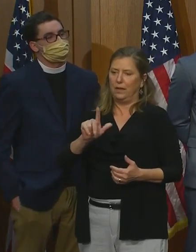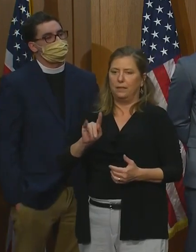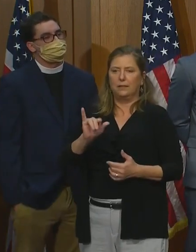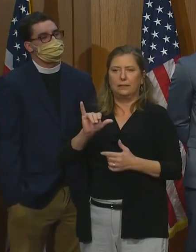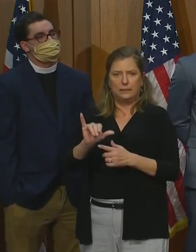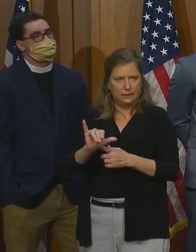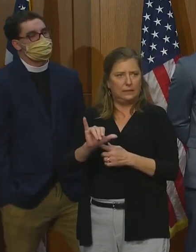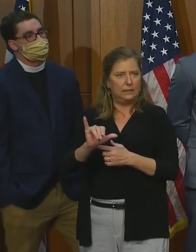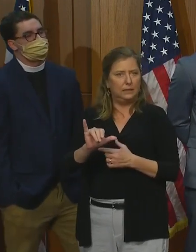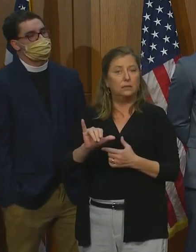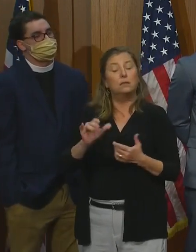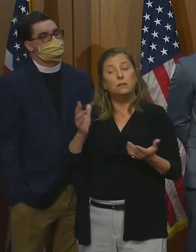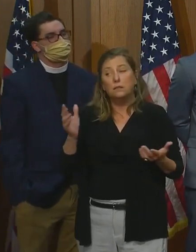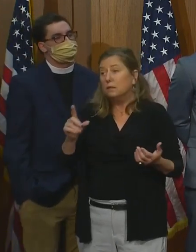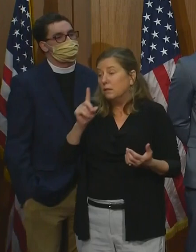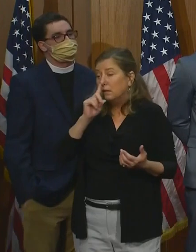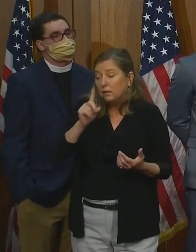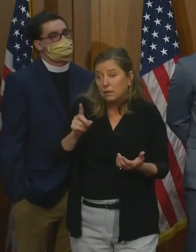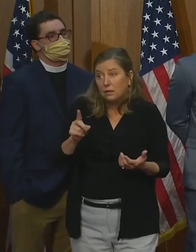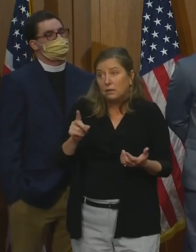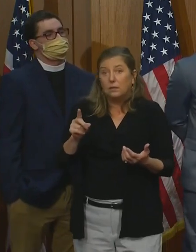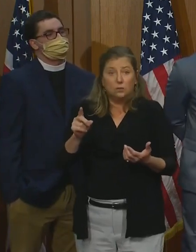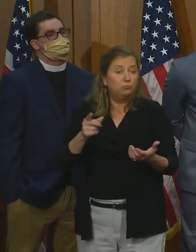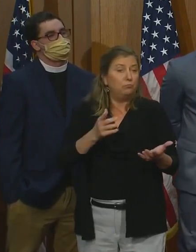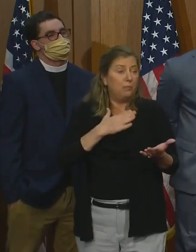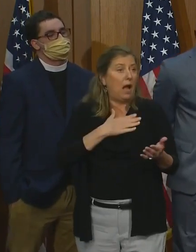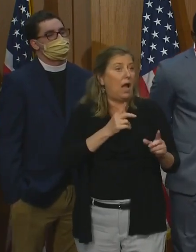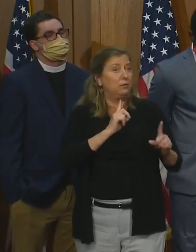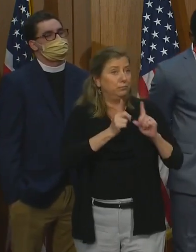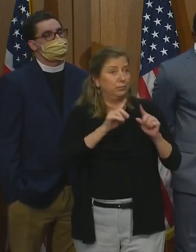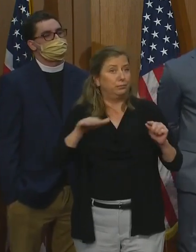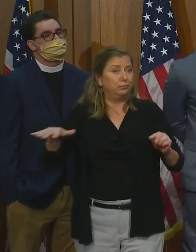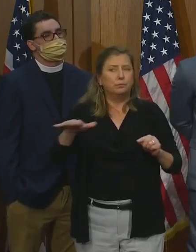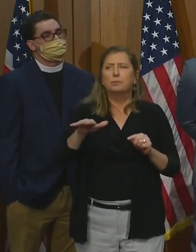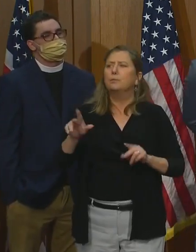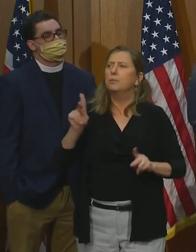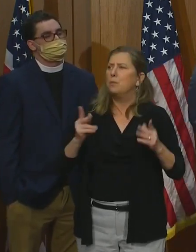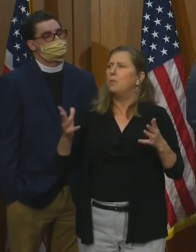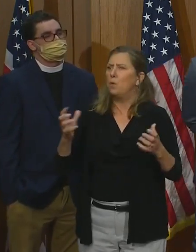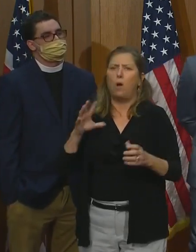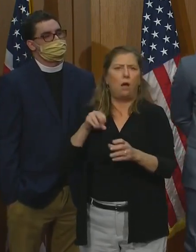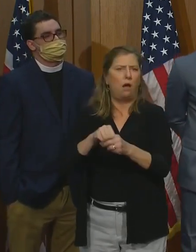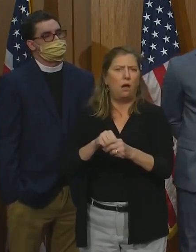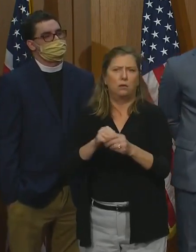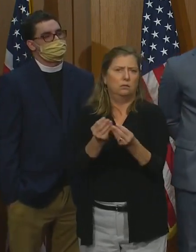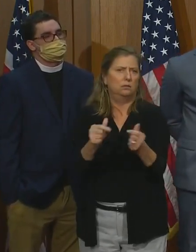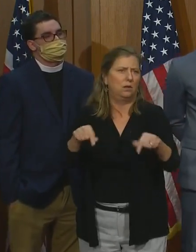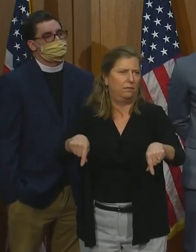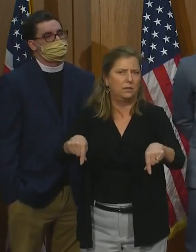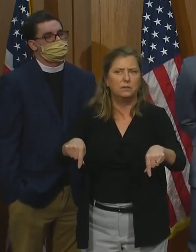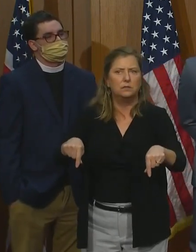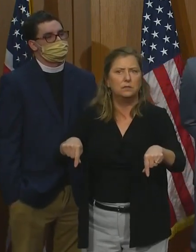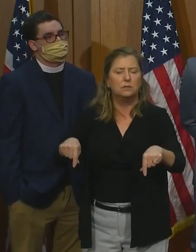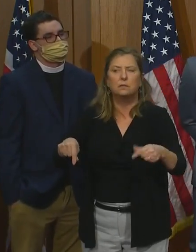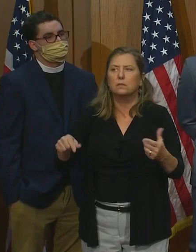THE POLICE BRIDGE BRUTALITY NOT YEAH I THINK FROM A COOPTED POINT OF VIEW- AND JUST IN